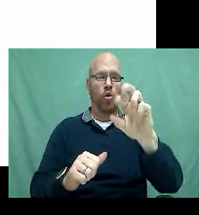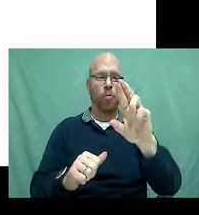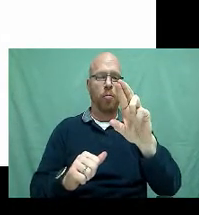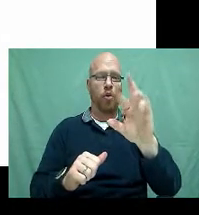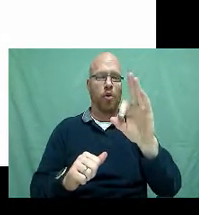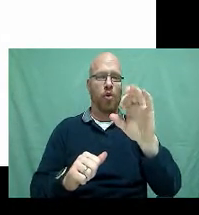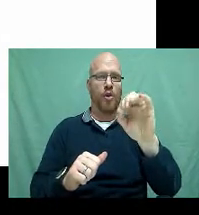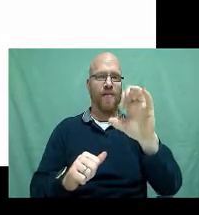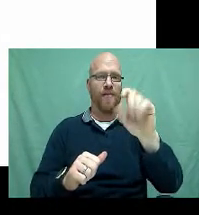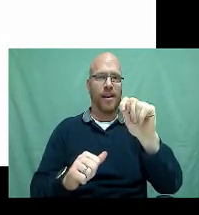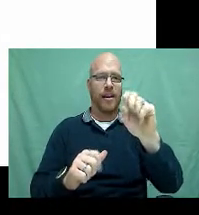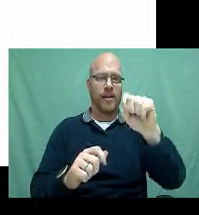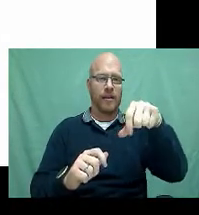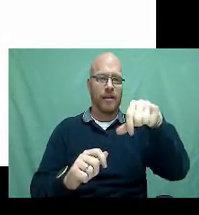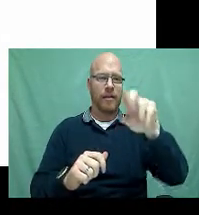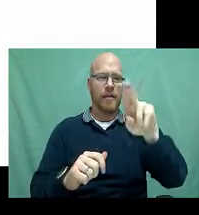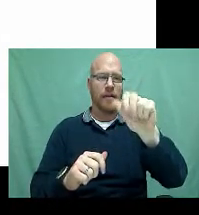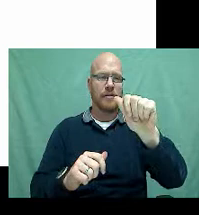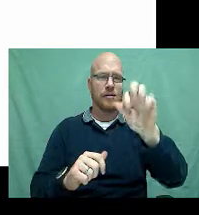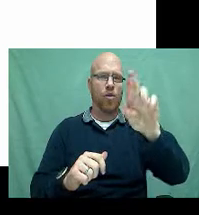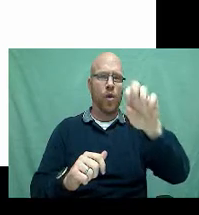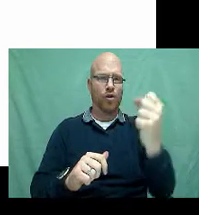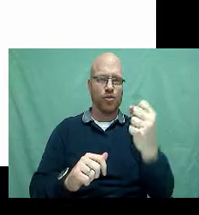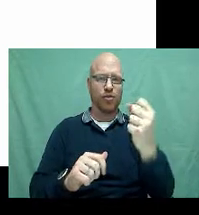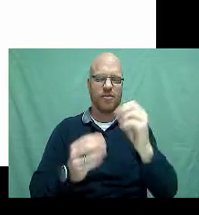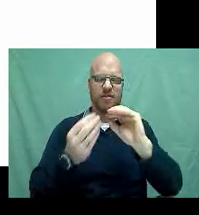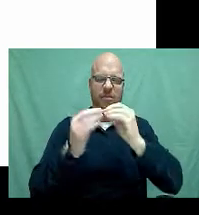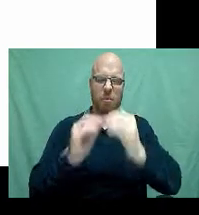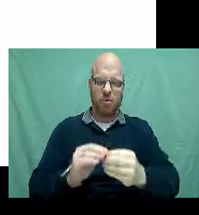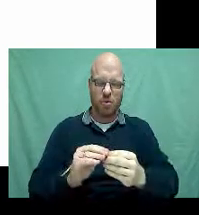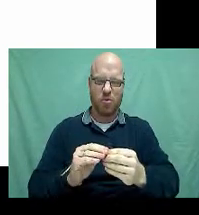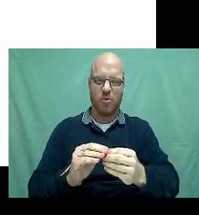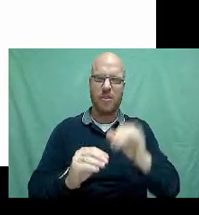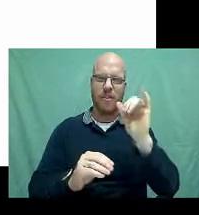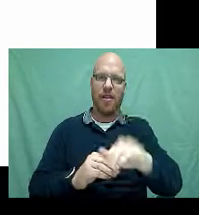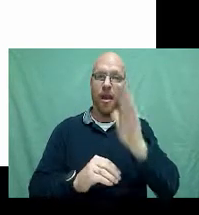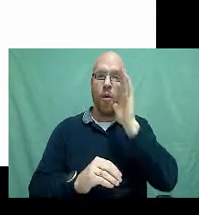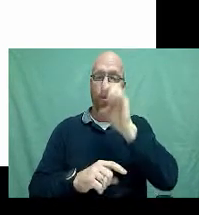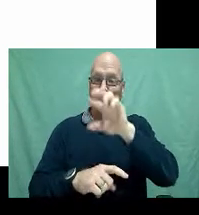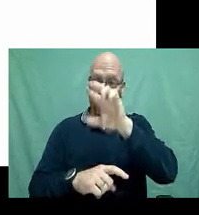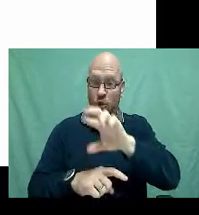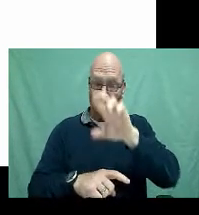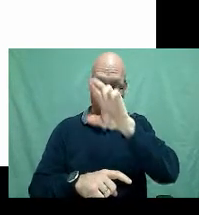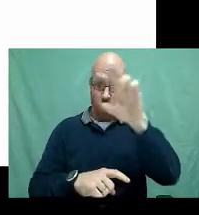Part of the technique is to know your perfect squares. The numerical points.